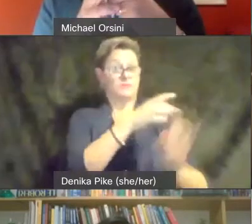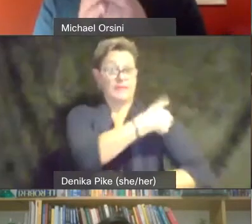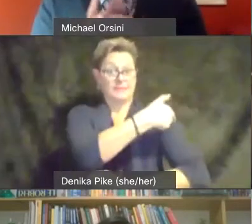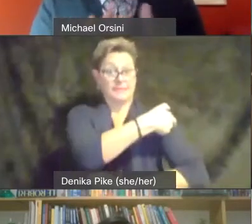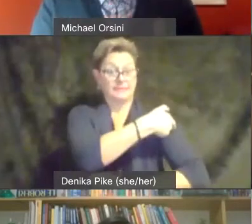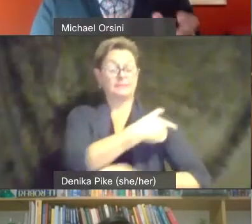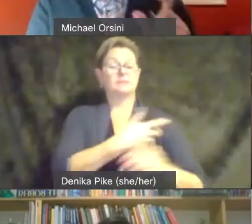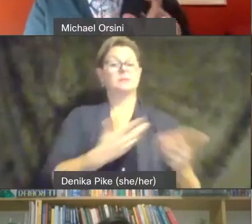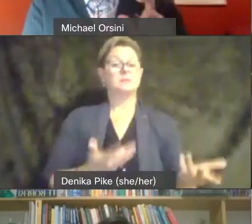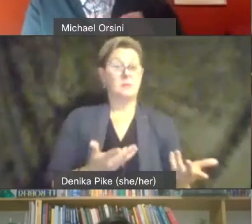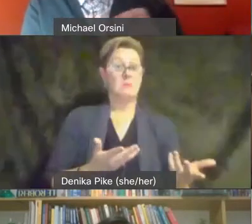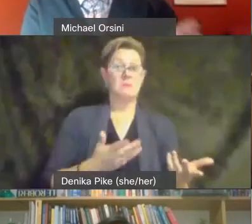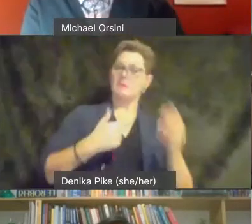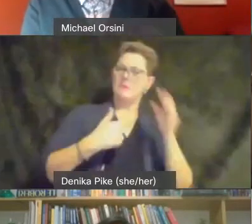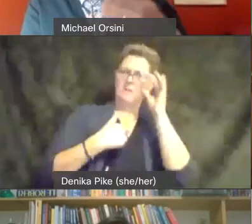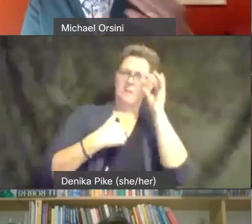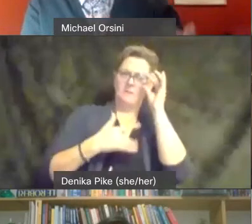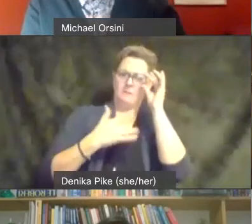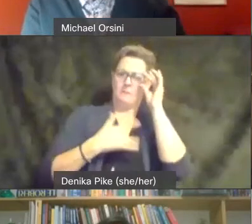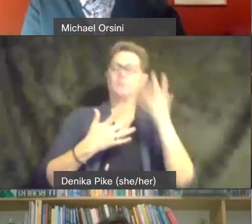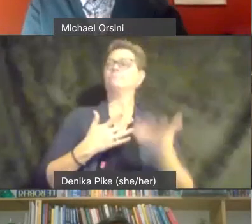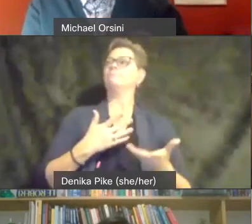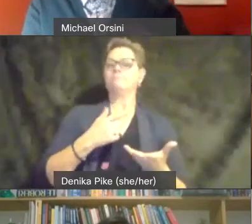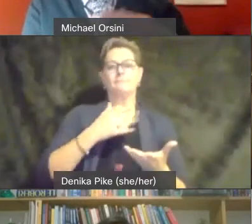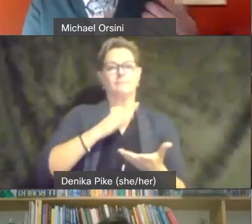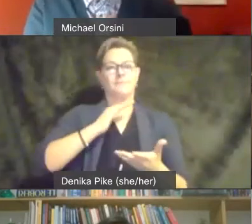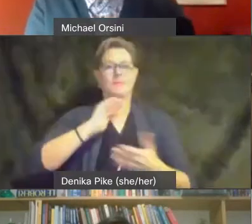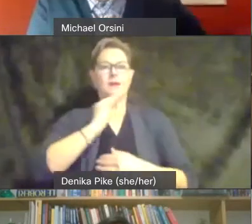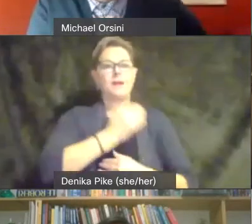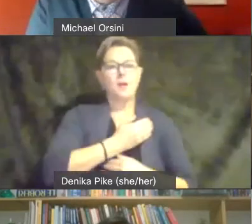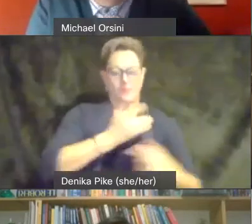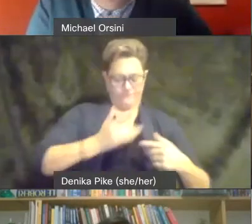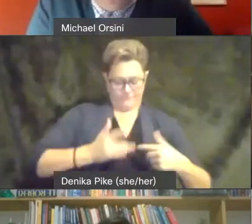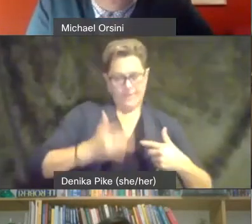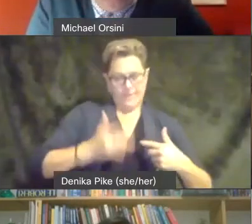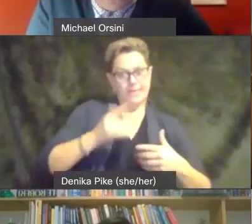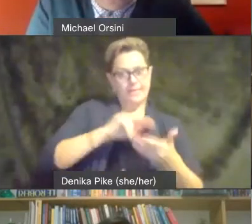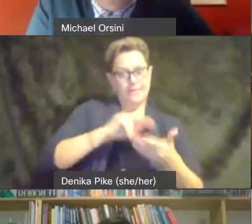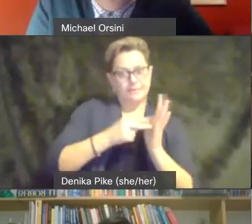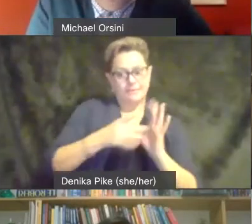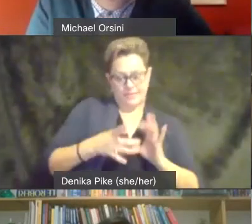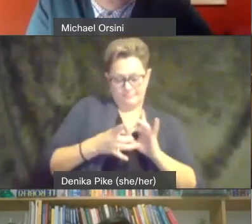My my starting point is that our ability to reason and to think. Doesn't stand outside of our capacity.